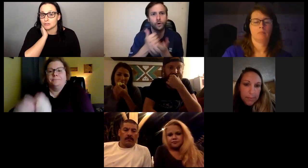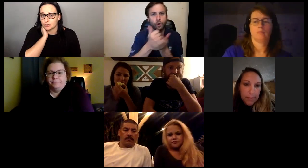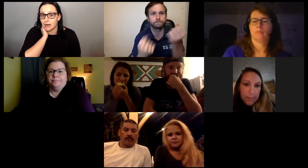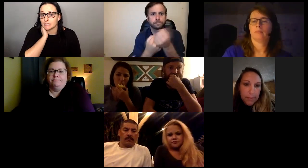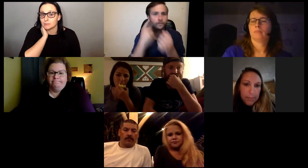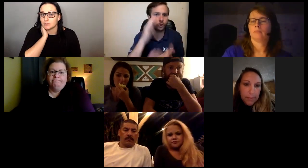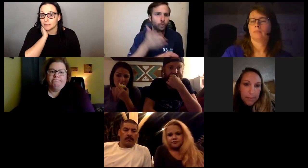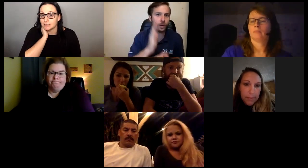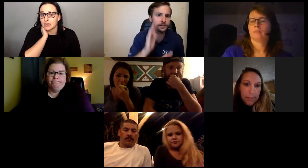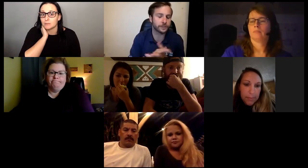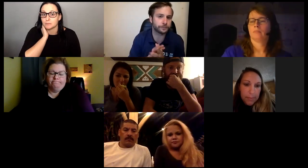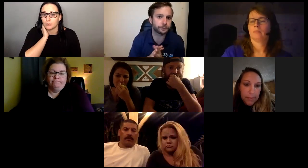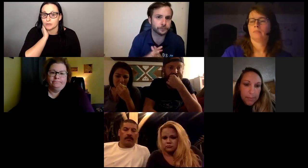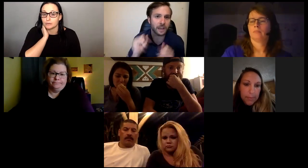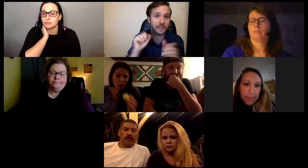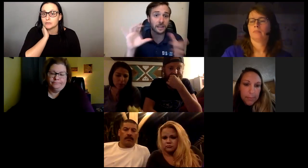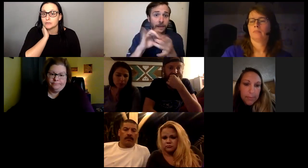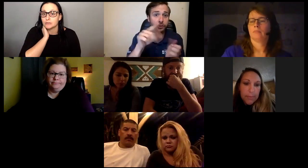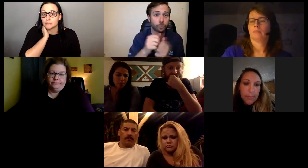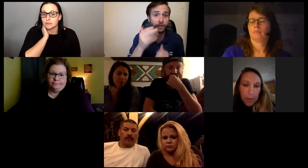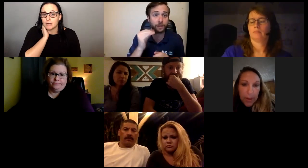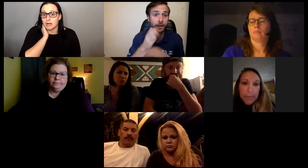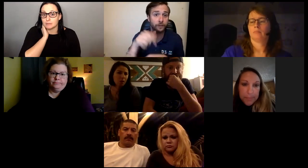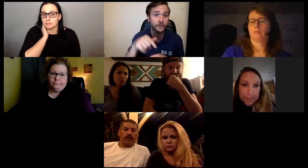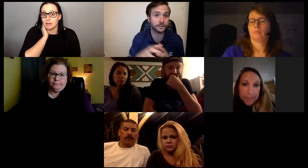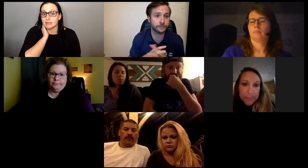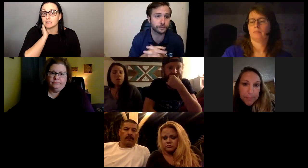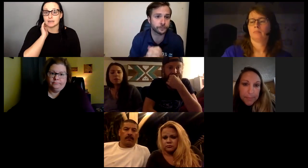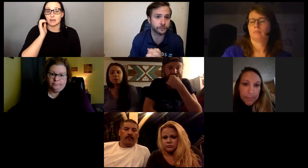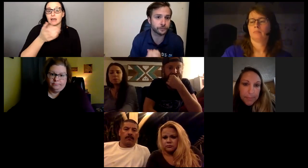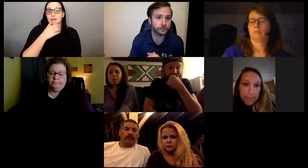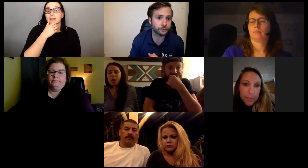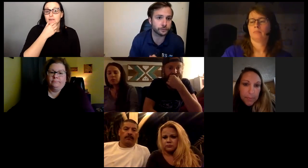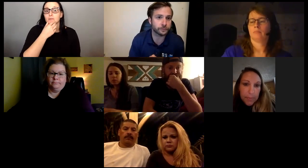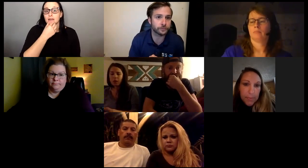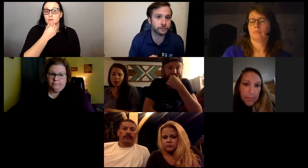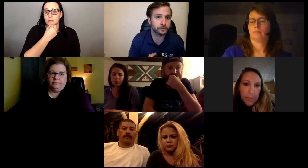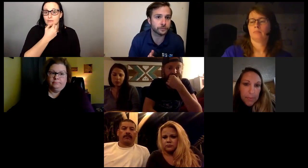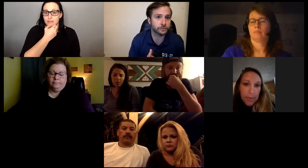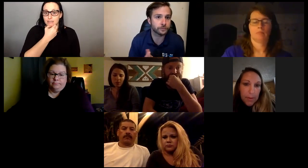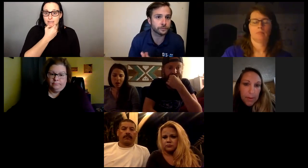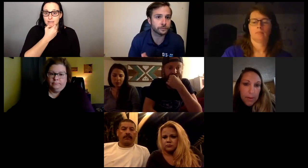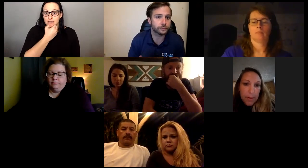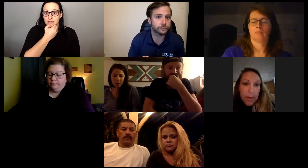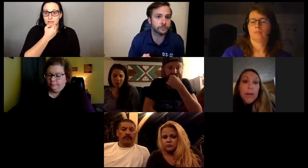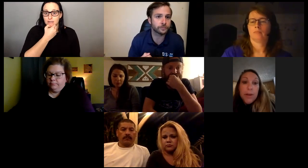your iep meeting to help support you um i can connect i can help him connect